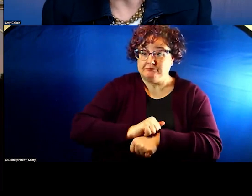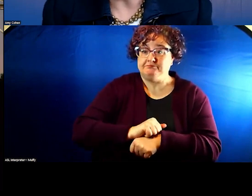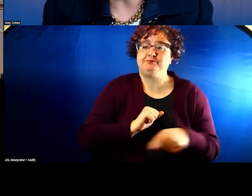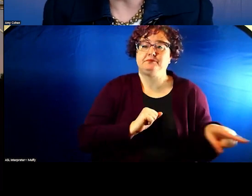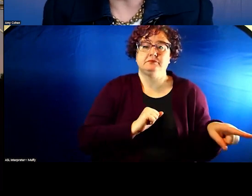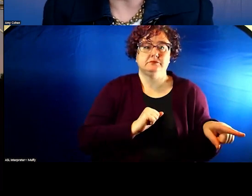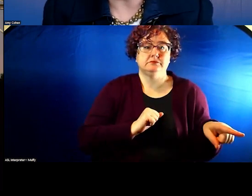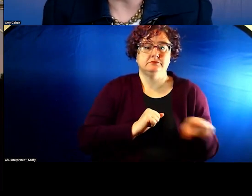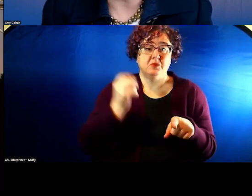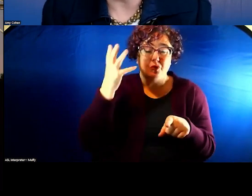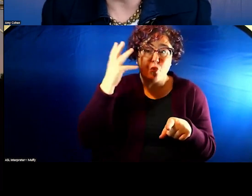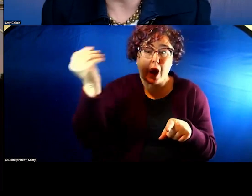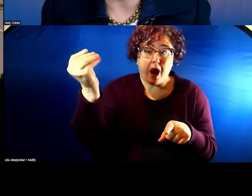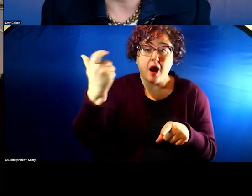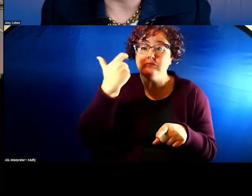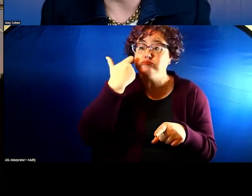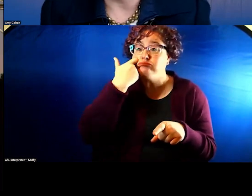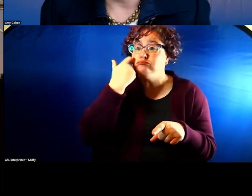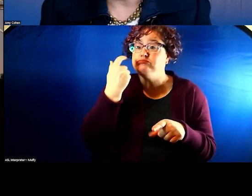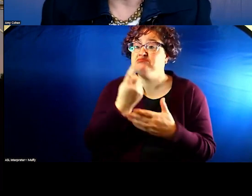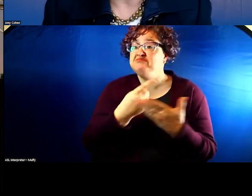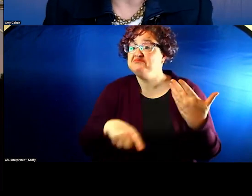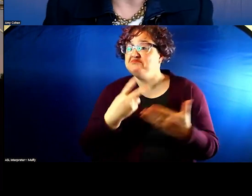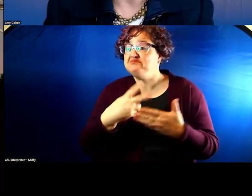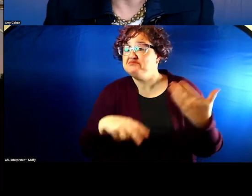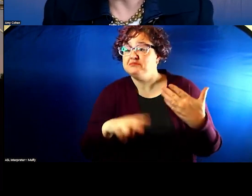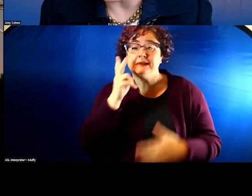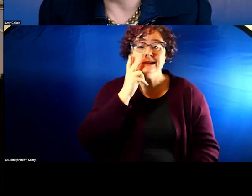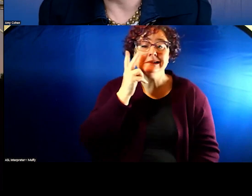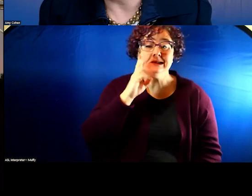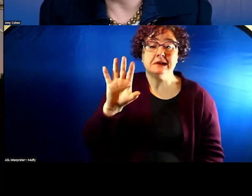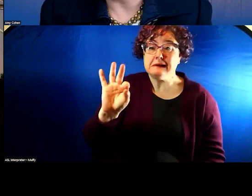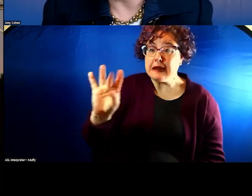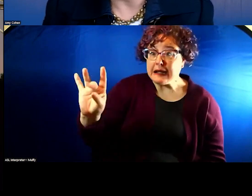SEE IF YOU SEE SOMETHING ABOUT 988 SOMEWHERE. HERE IS AN ID DAMAGE THAT SOMEONE SENT IN.